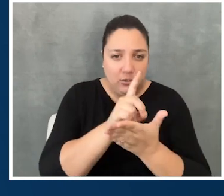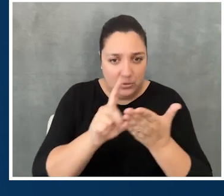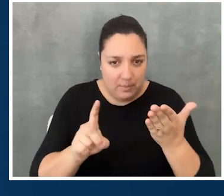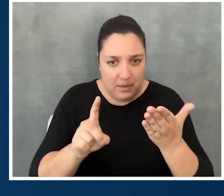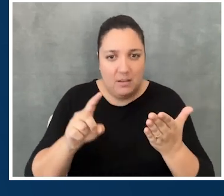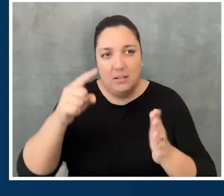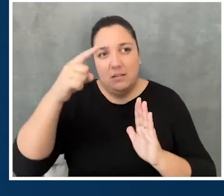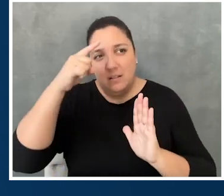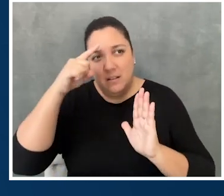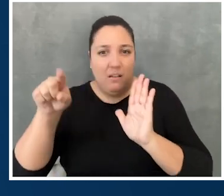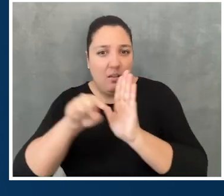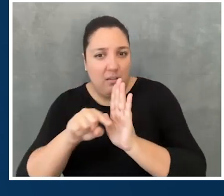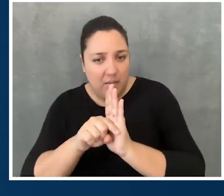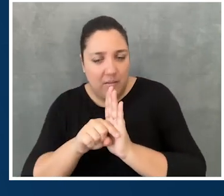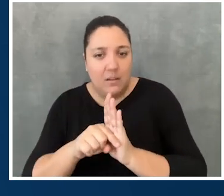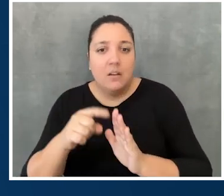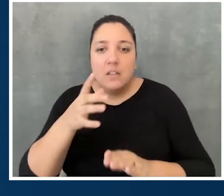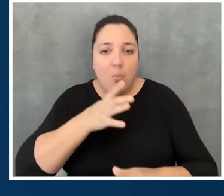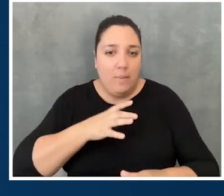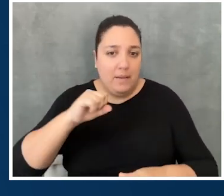and stigma within feminist movements